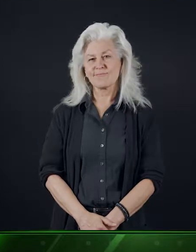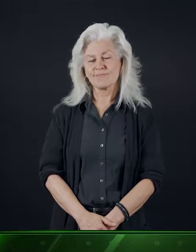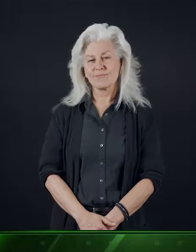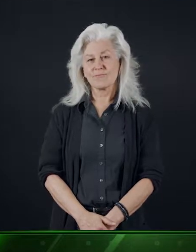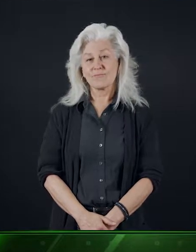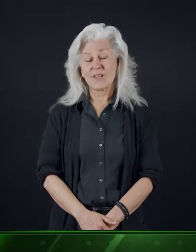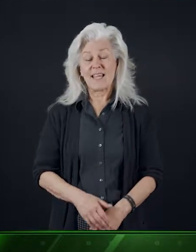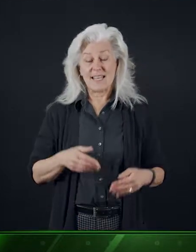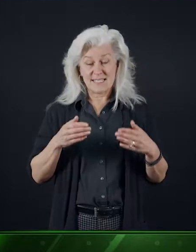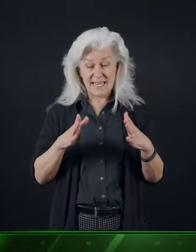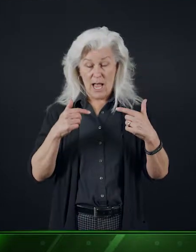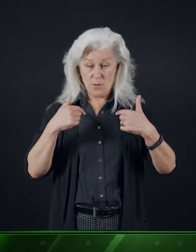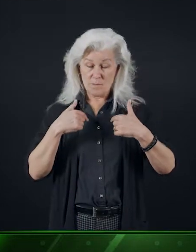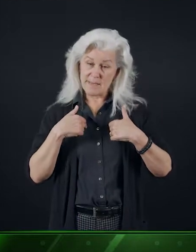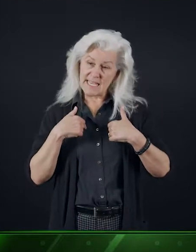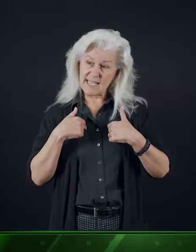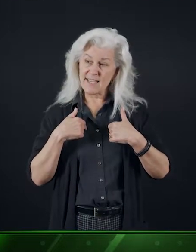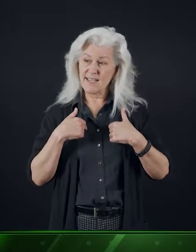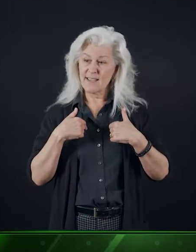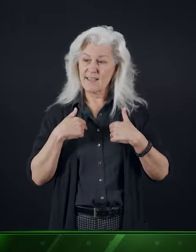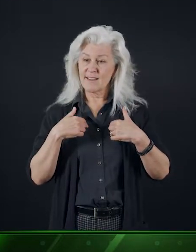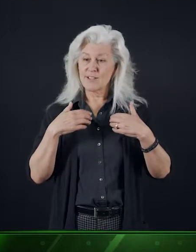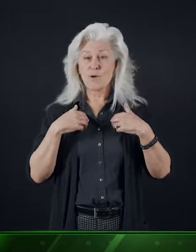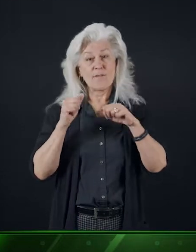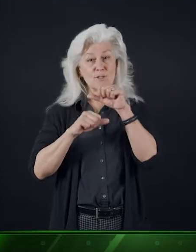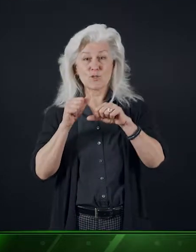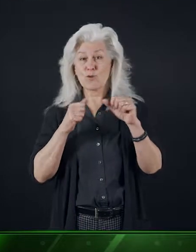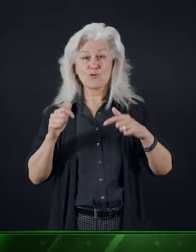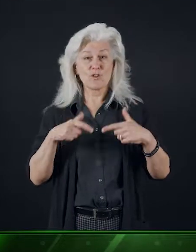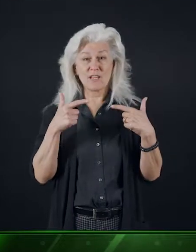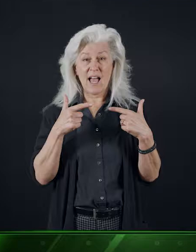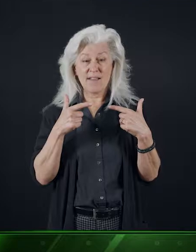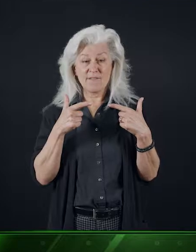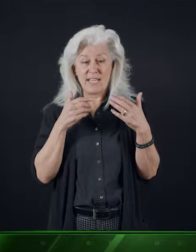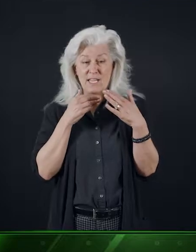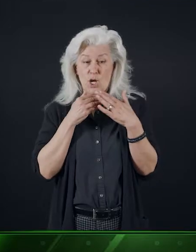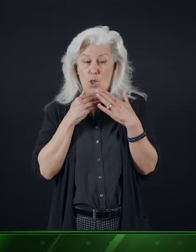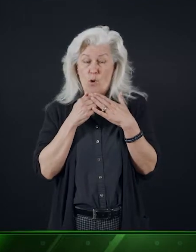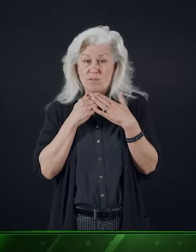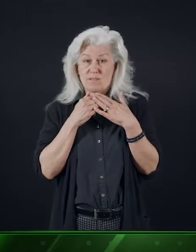It's allowed me to have a social life in an enclosed situation, basically.